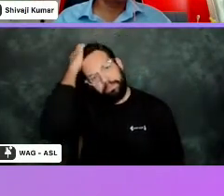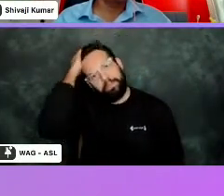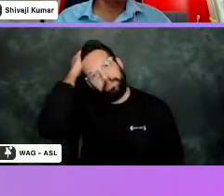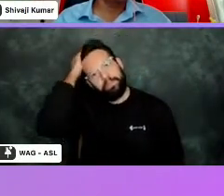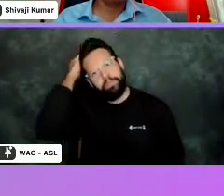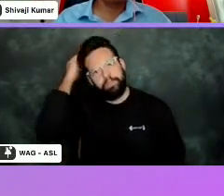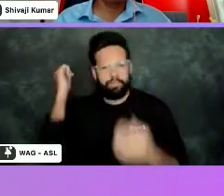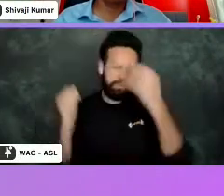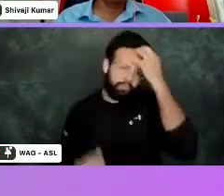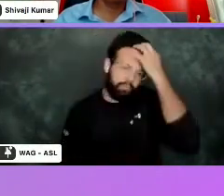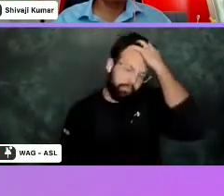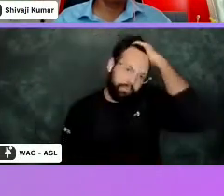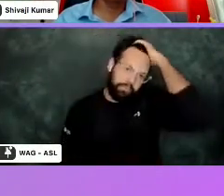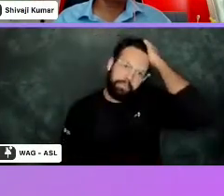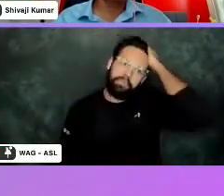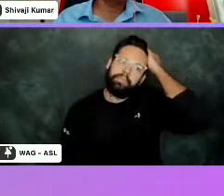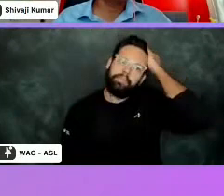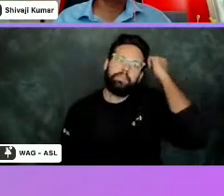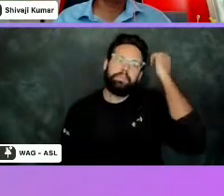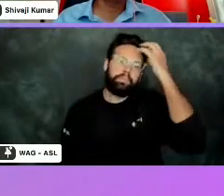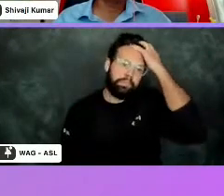All right, I'm gonna replace this on-click with an href.